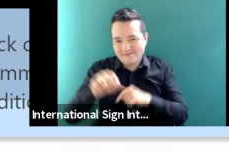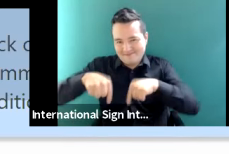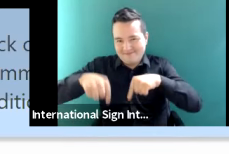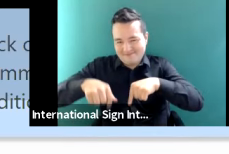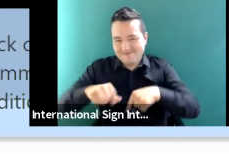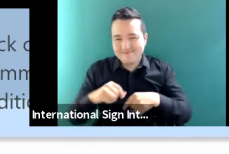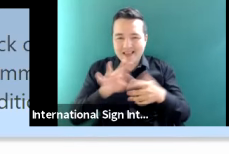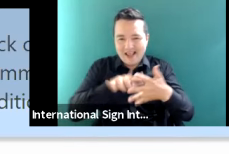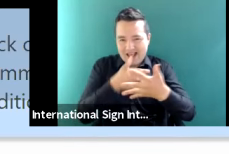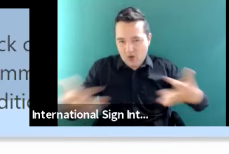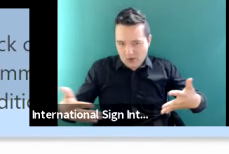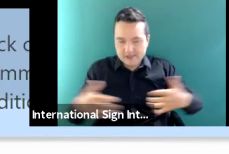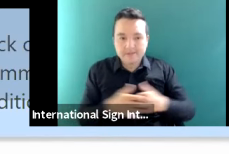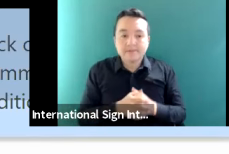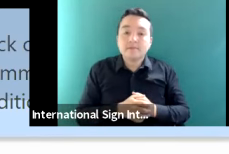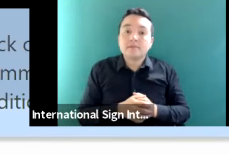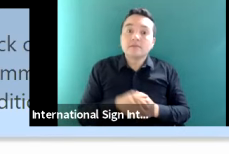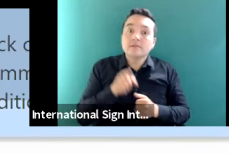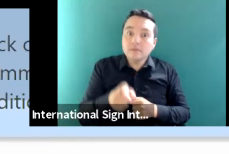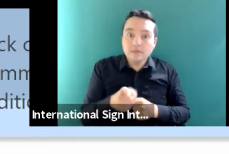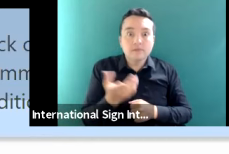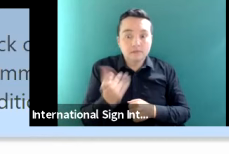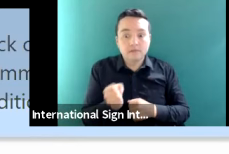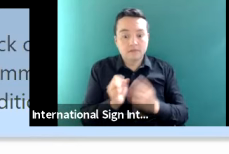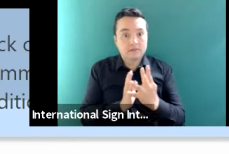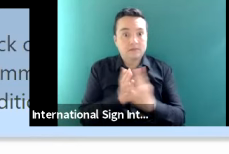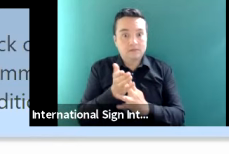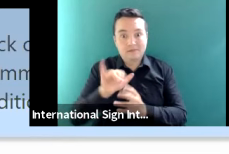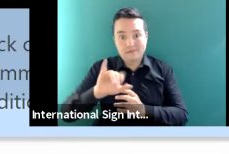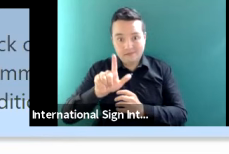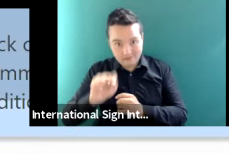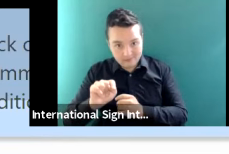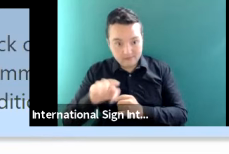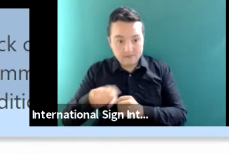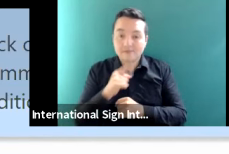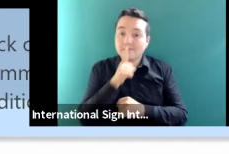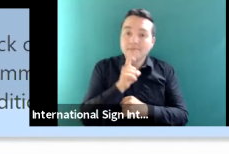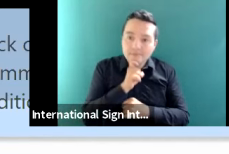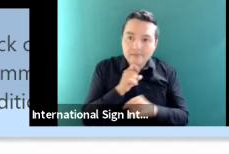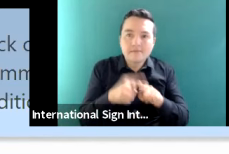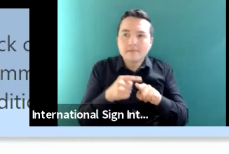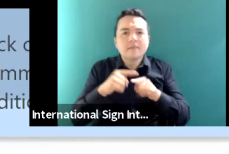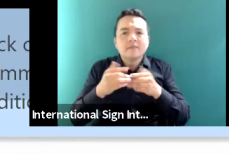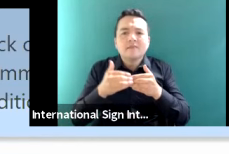Especially in the Arabic language.